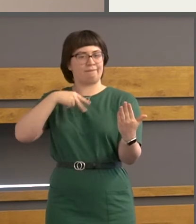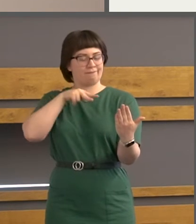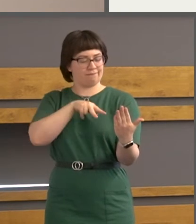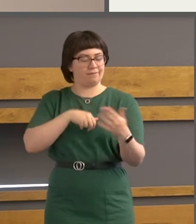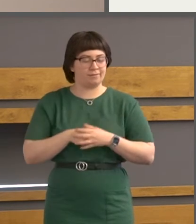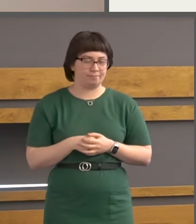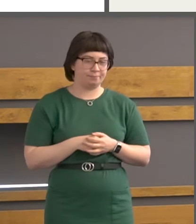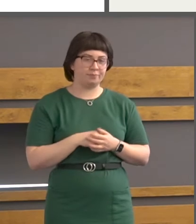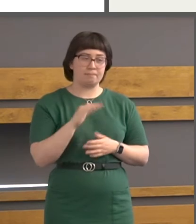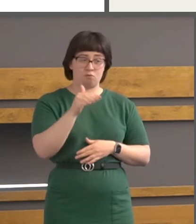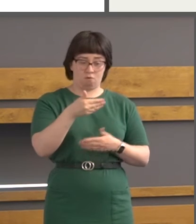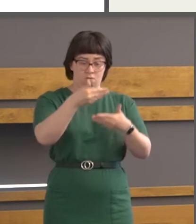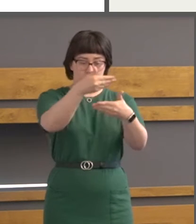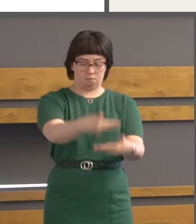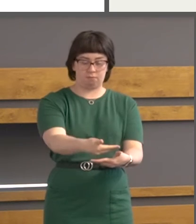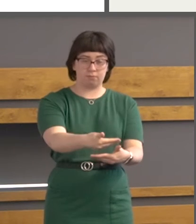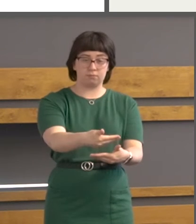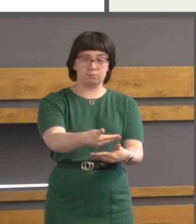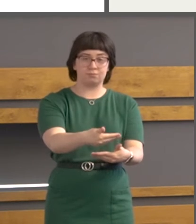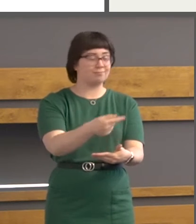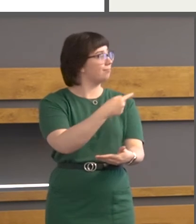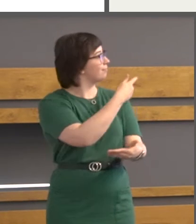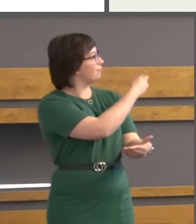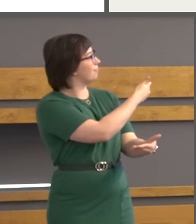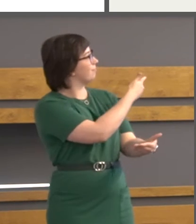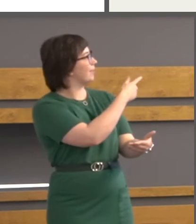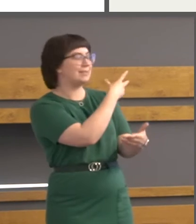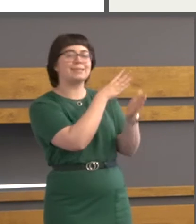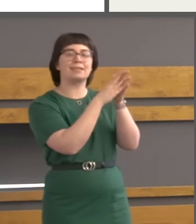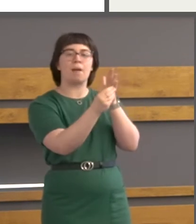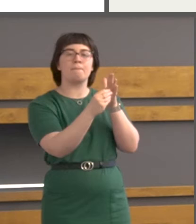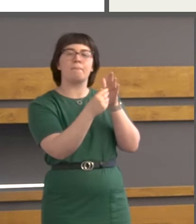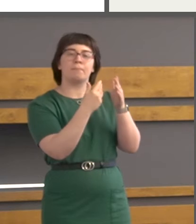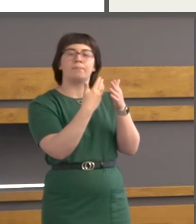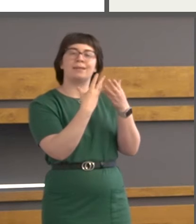And the mirrors are sitting on, so these are some of the examples,